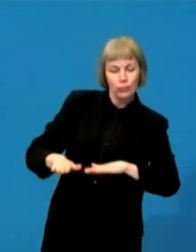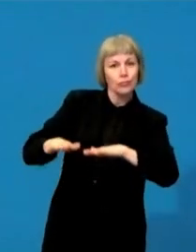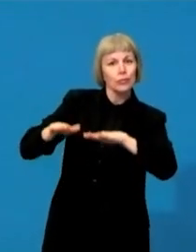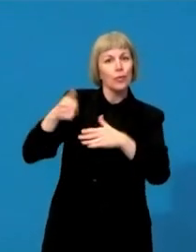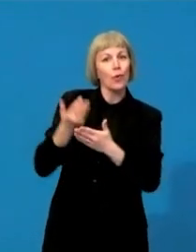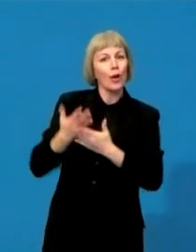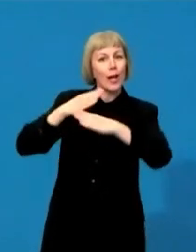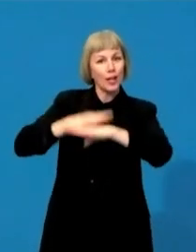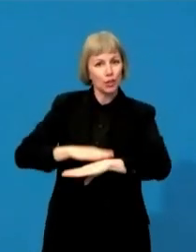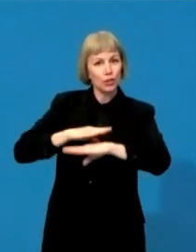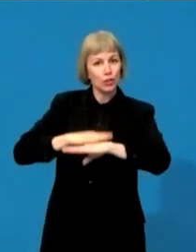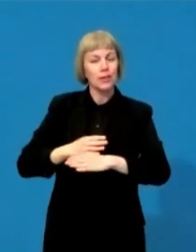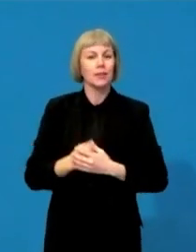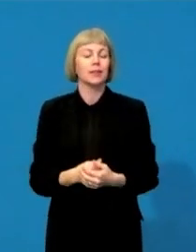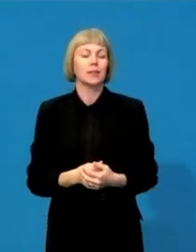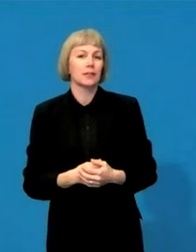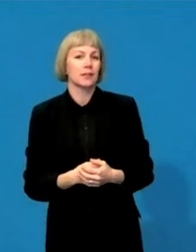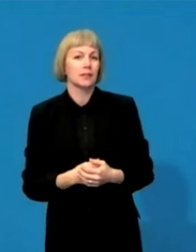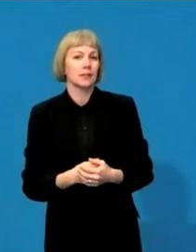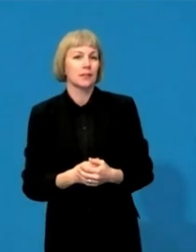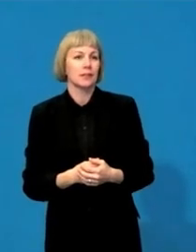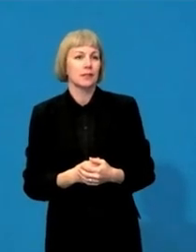So, they've had that automatic connection anyway.